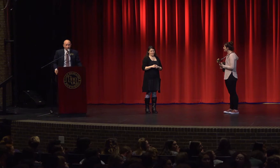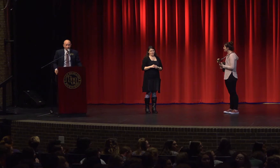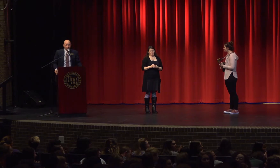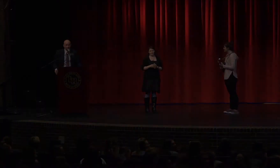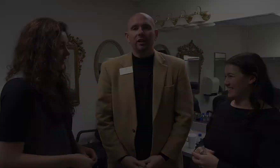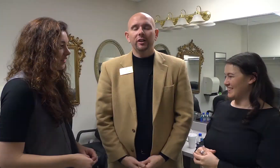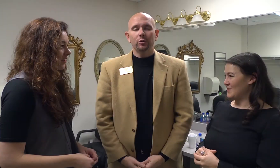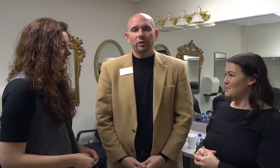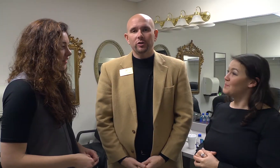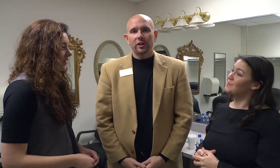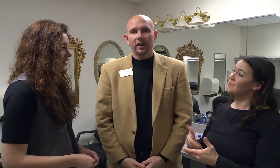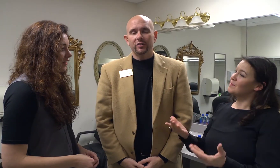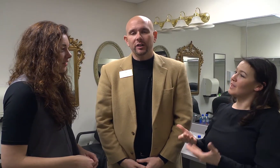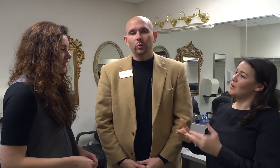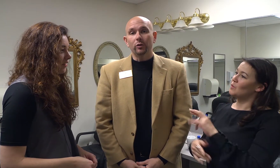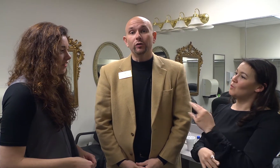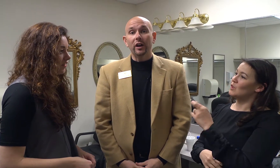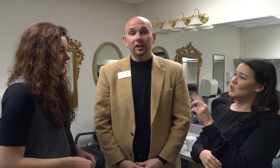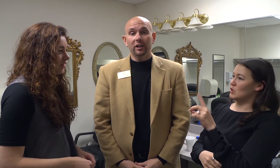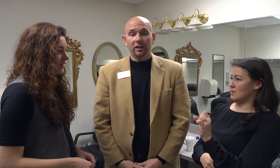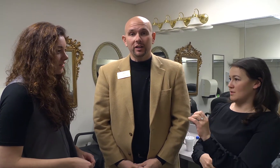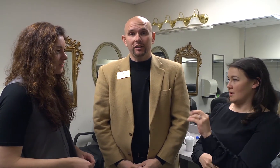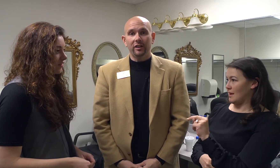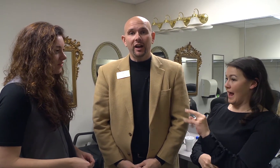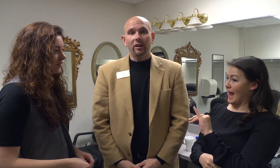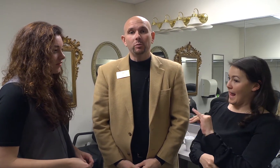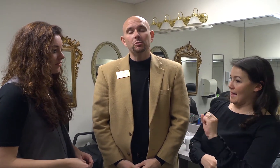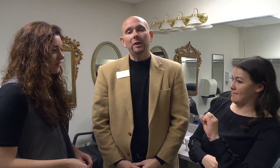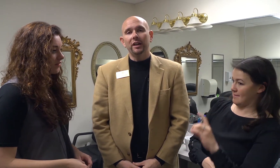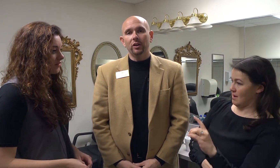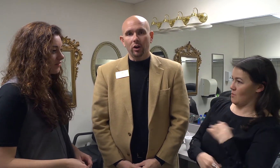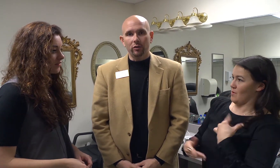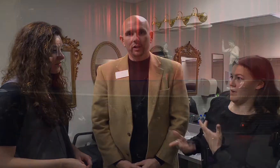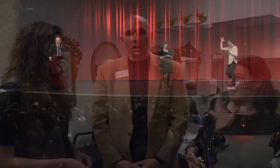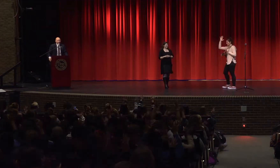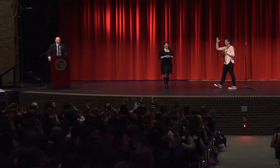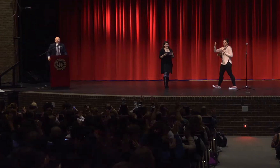Here in Richardson ISD we're very lucky to have Miss Mandy Harvey come and